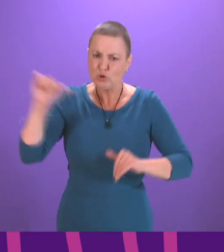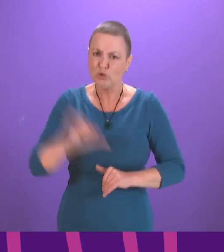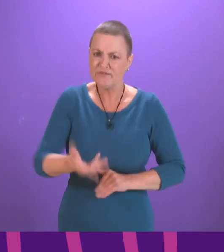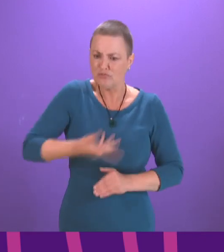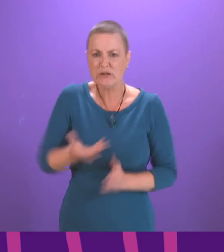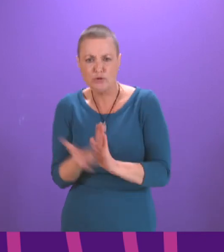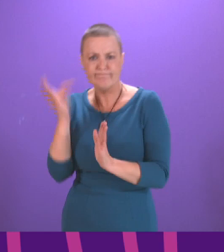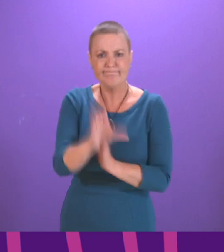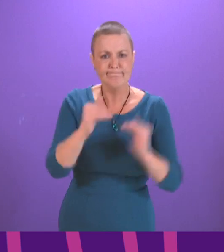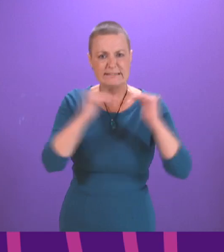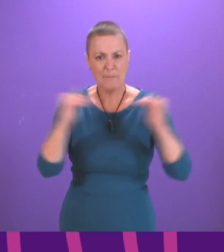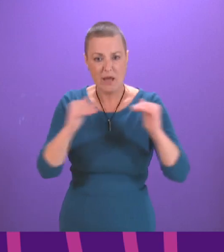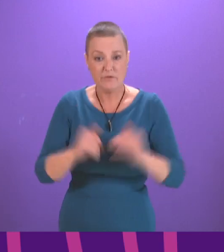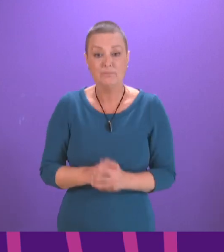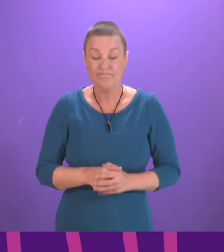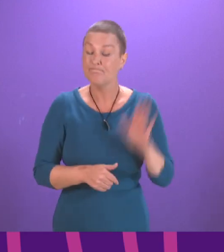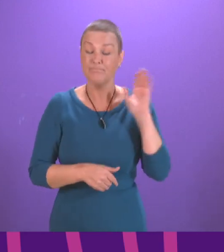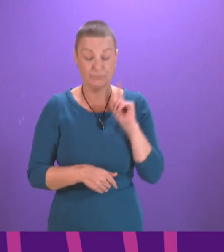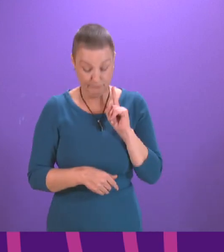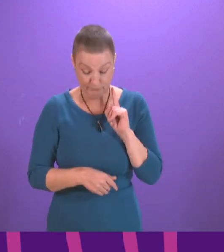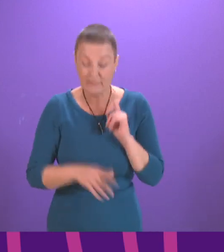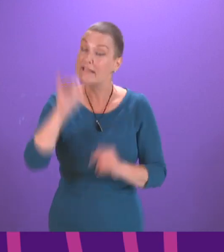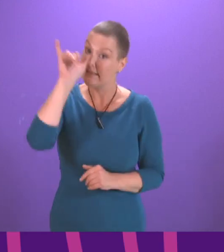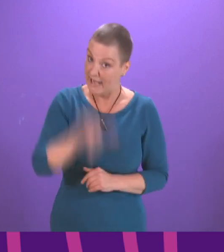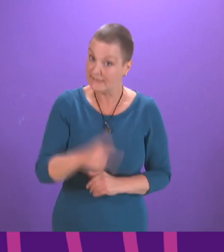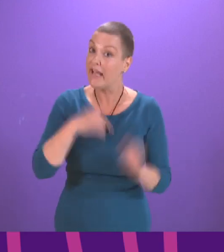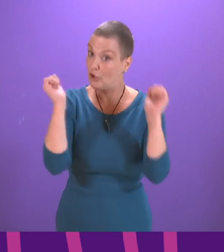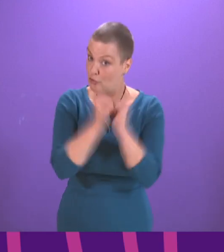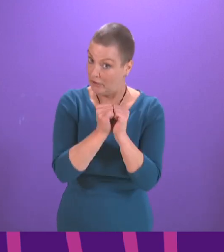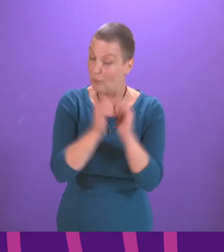The First Minister (Nicola Sturgeon): I agree that we have to support all businesses,